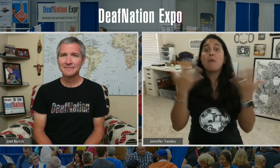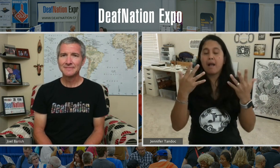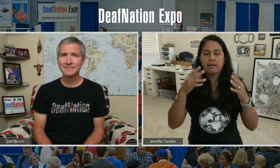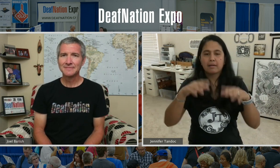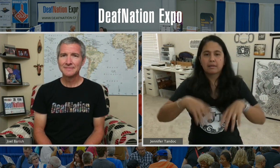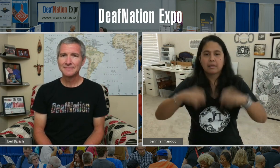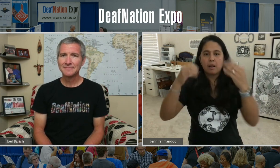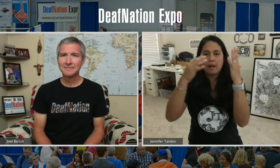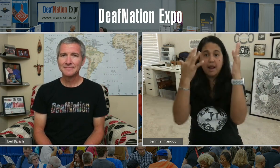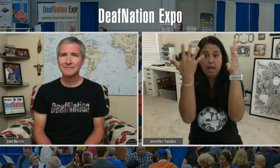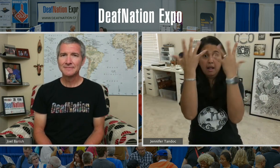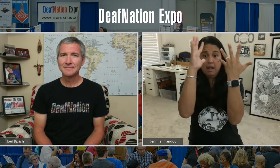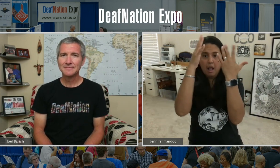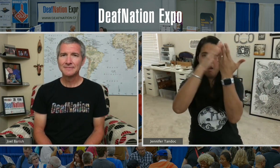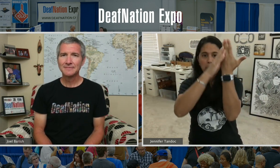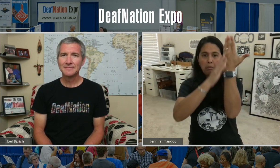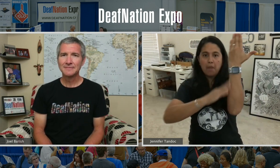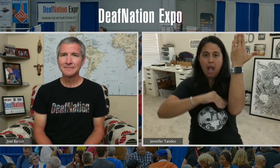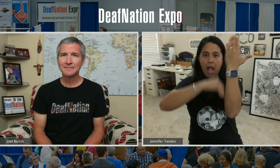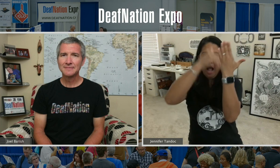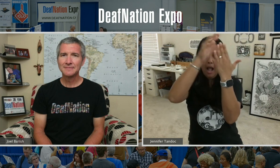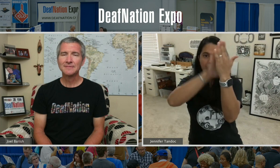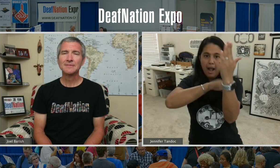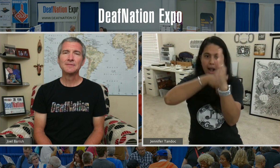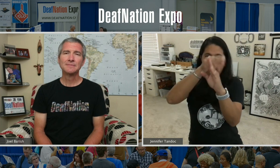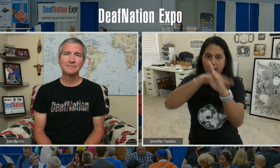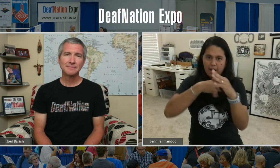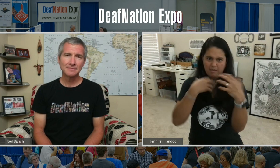people together to paint our hands.